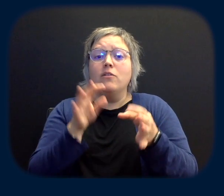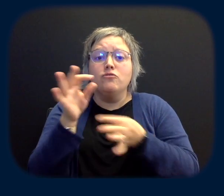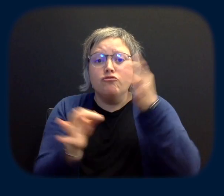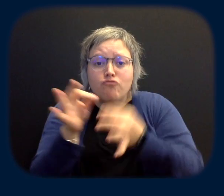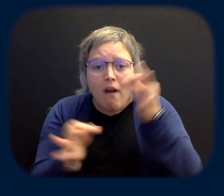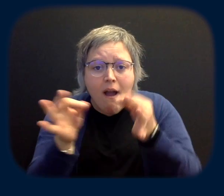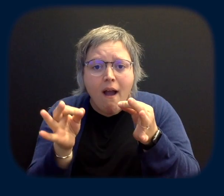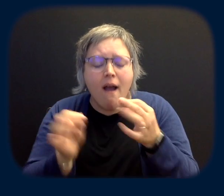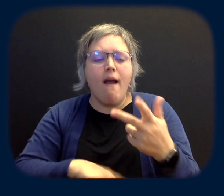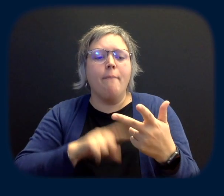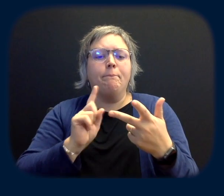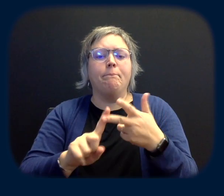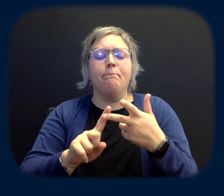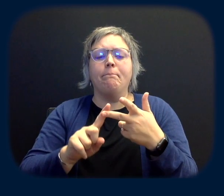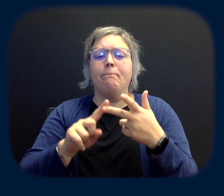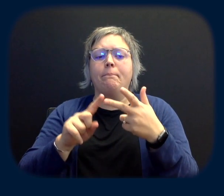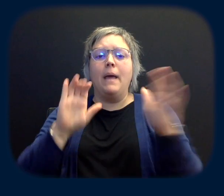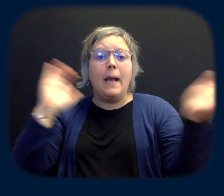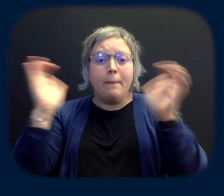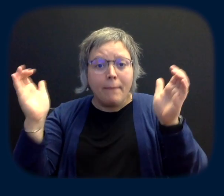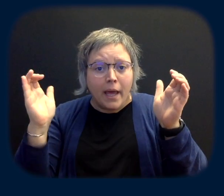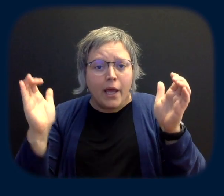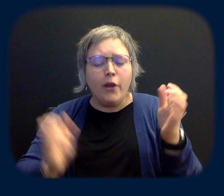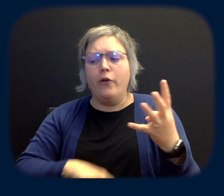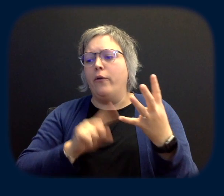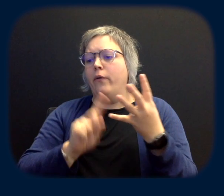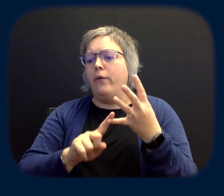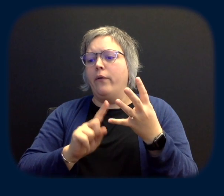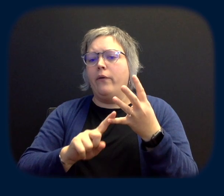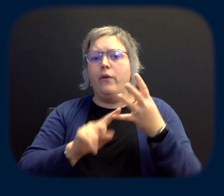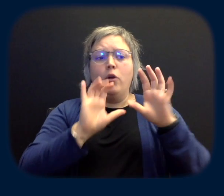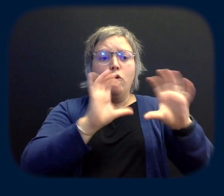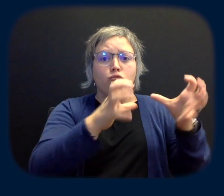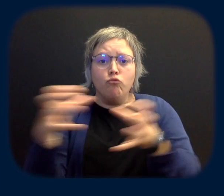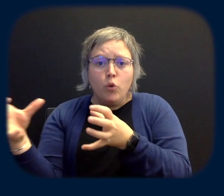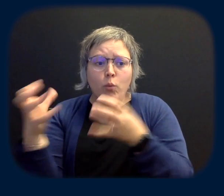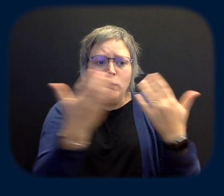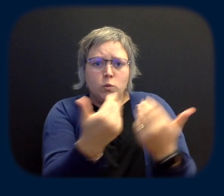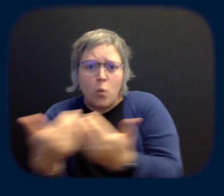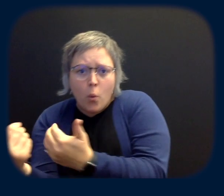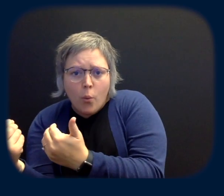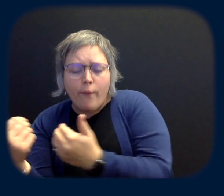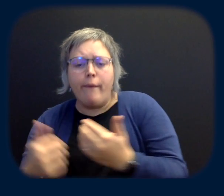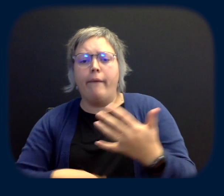contrast. We classify or put things into groups and sort them. We think about things of the parts